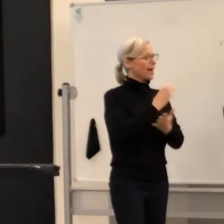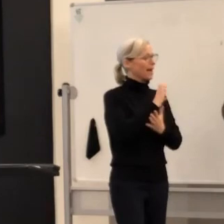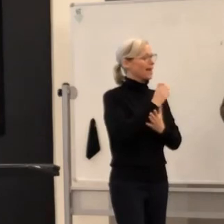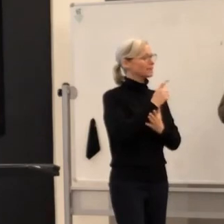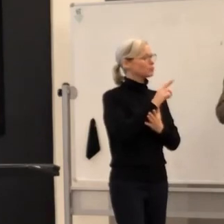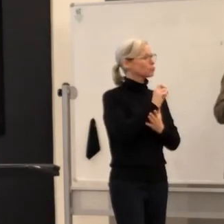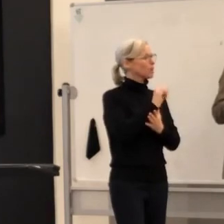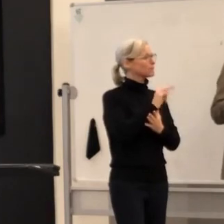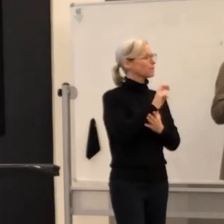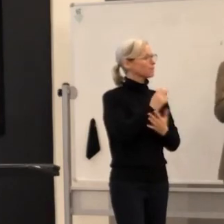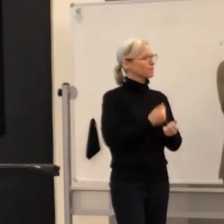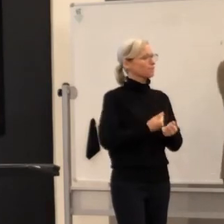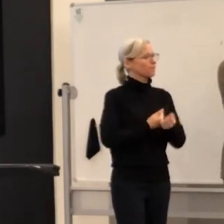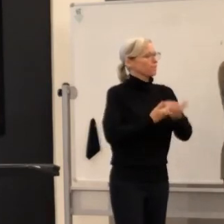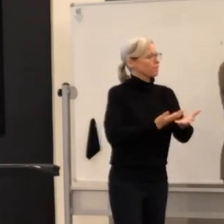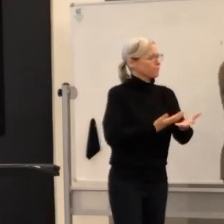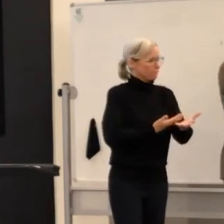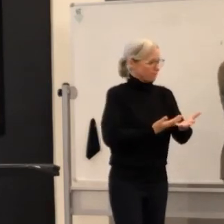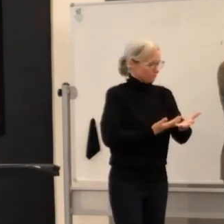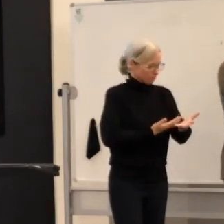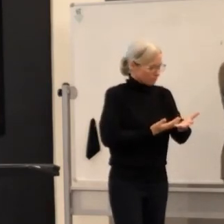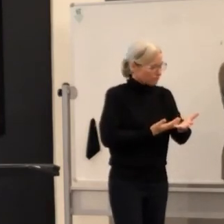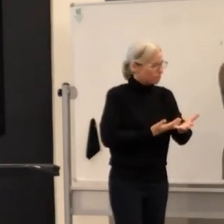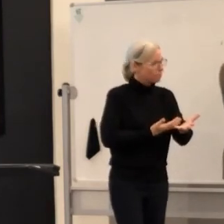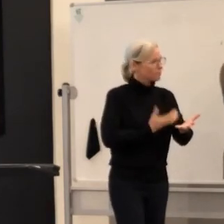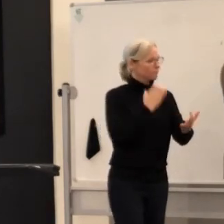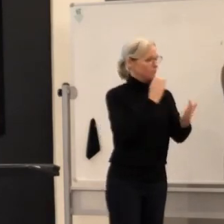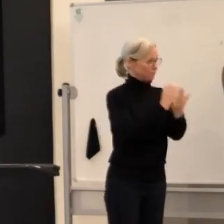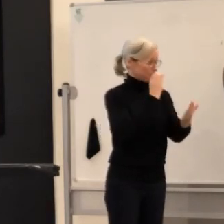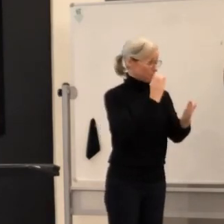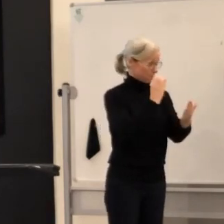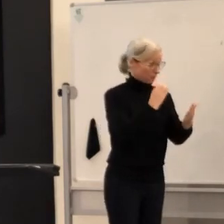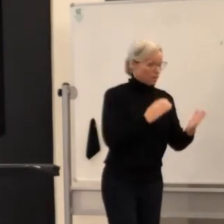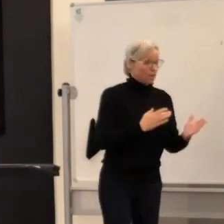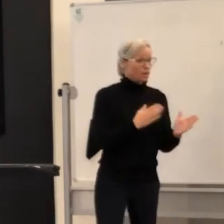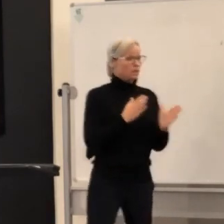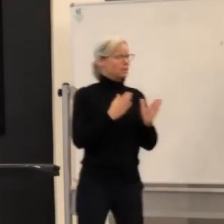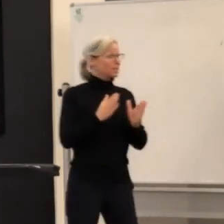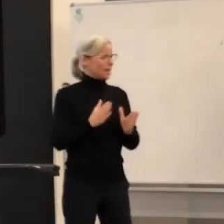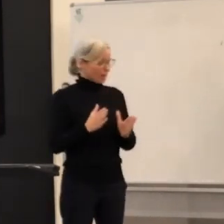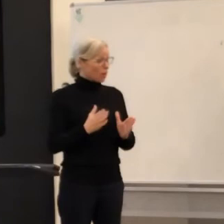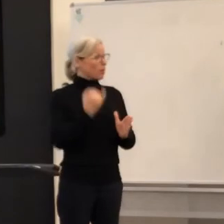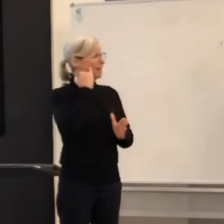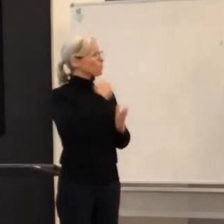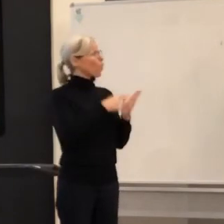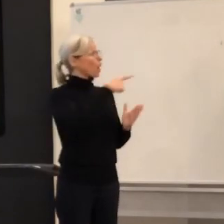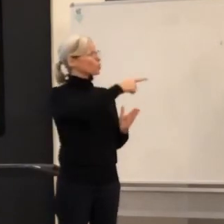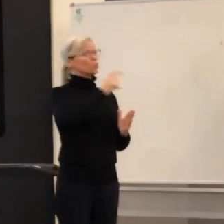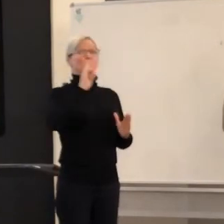and then if what you developed is a product, that is something that would potentially be patentable.